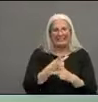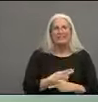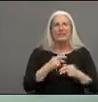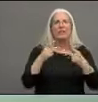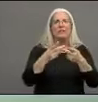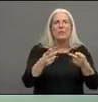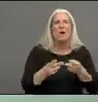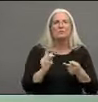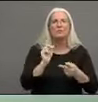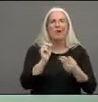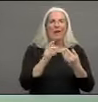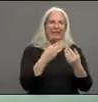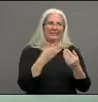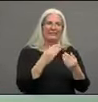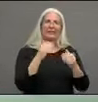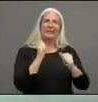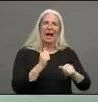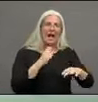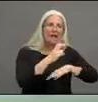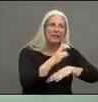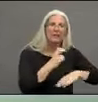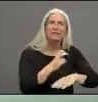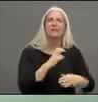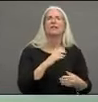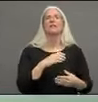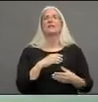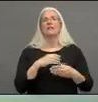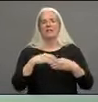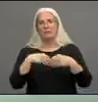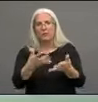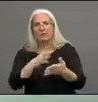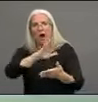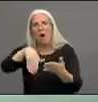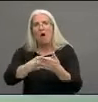all of the components that are needed to have a successful community site.